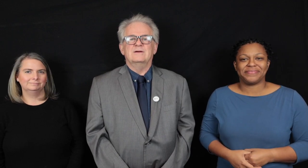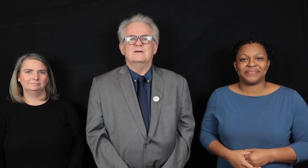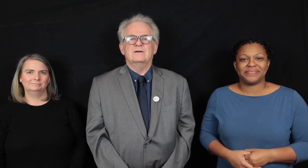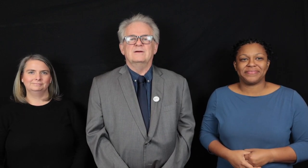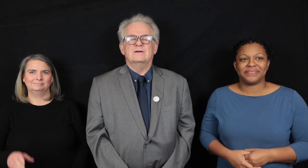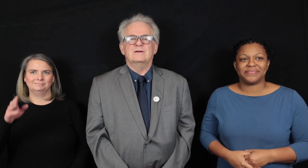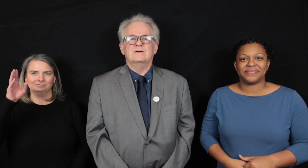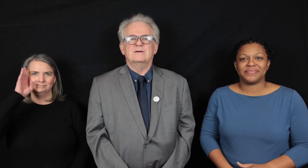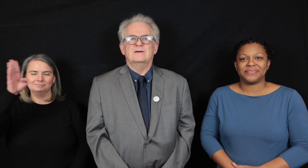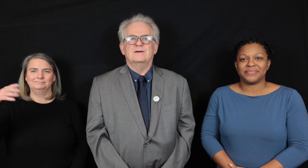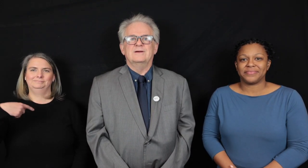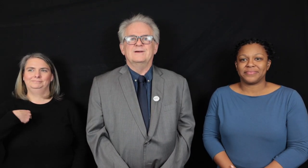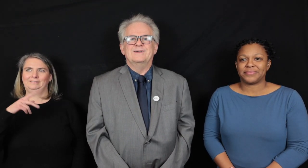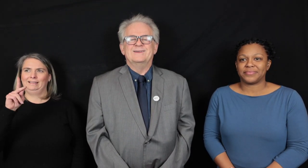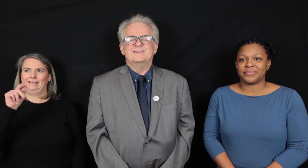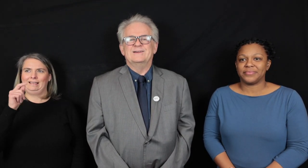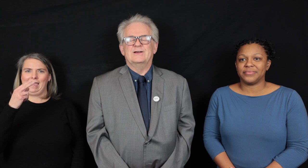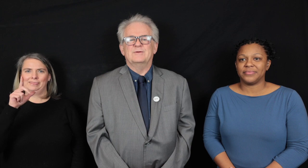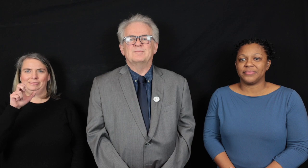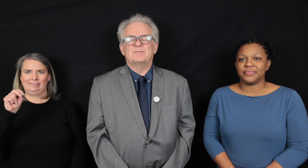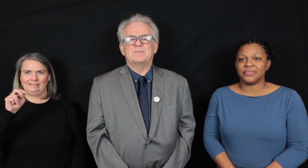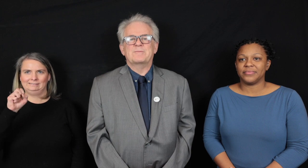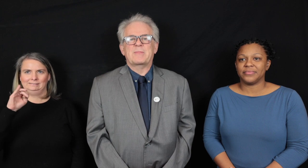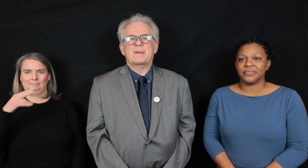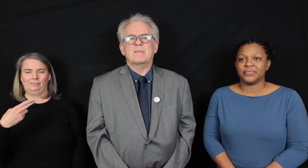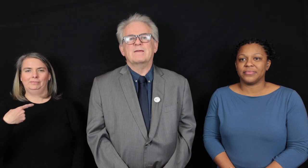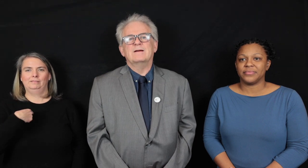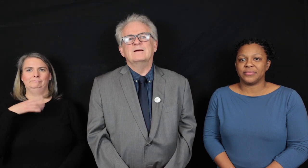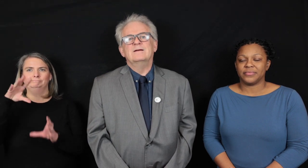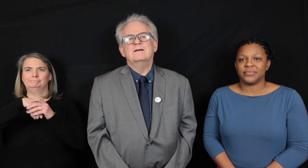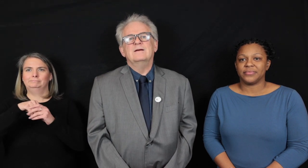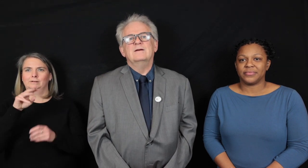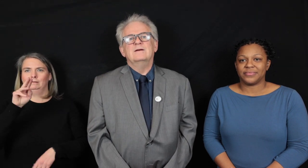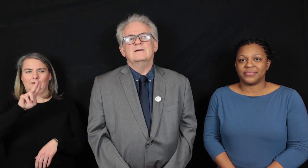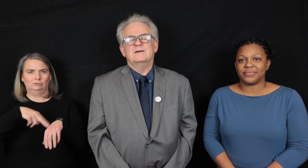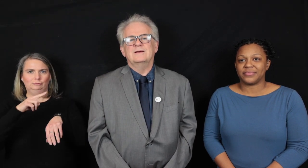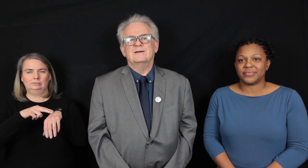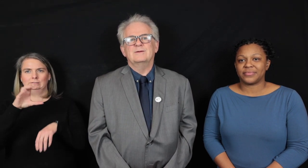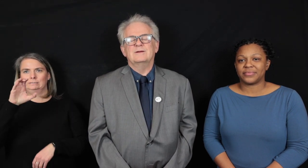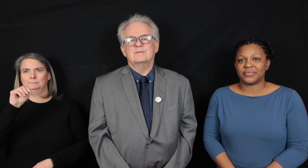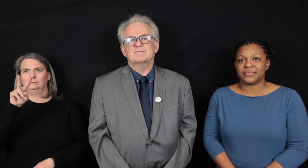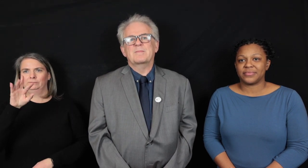Kathleen: Hello, I’m Kathleen Smith. I’m with the National CMV Foundation